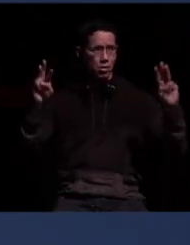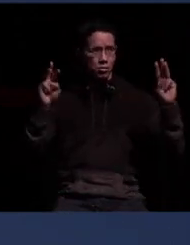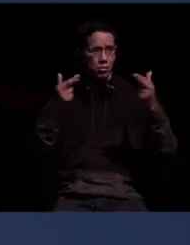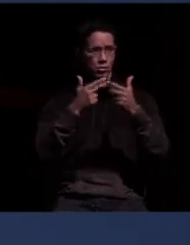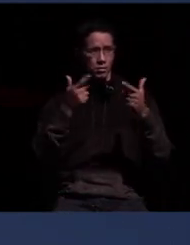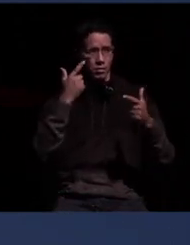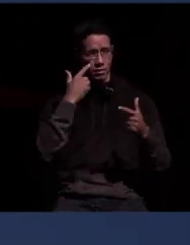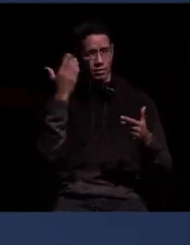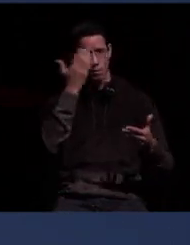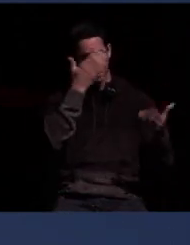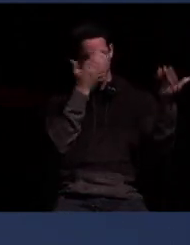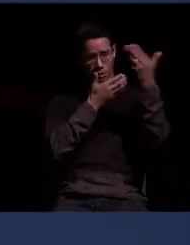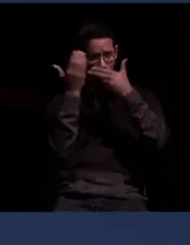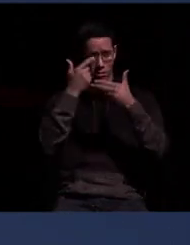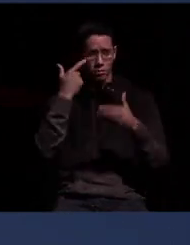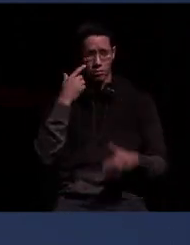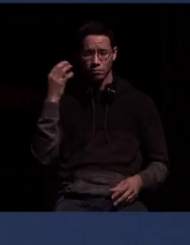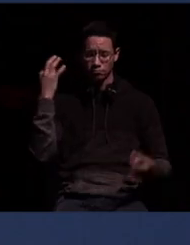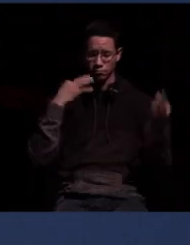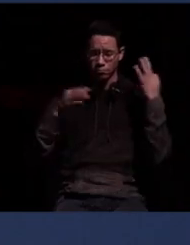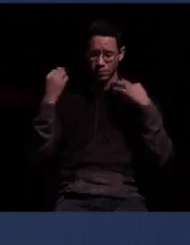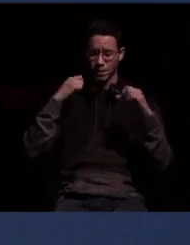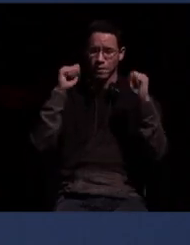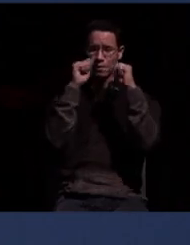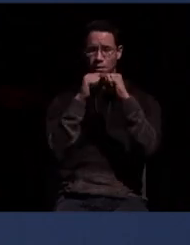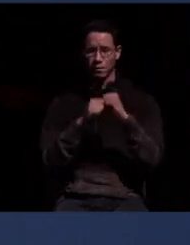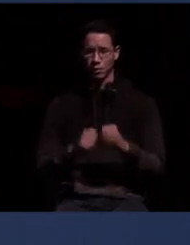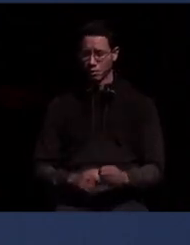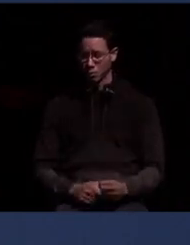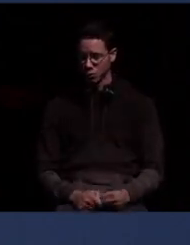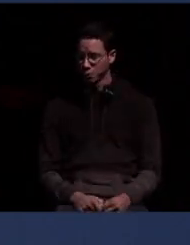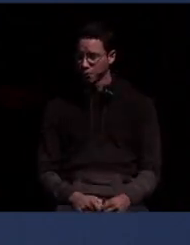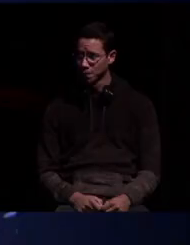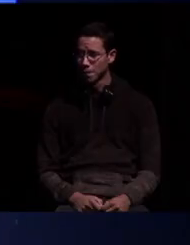tourism is produced. Thinking critically about tourism,